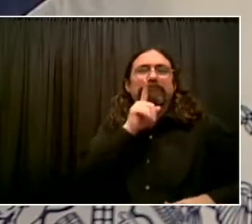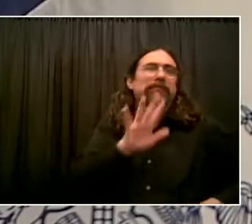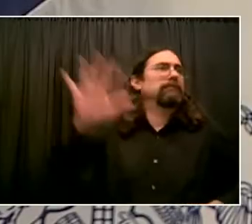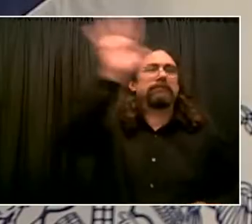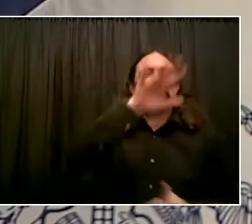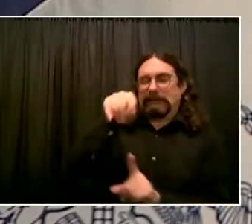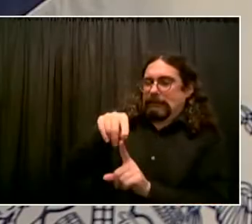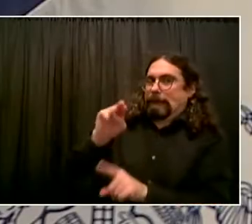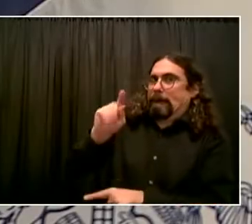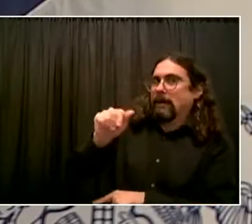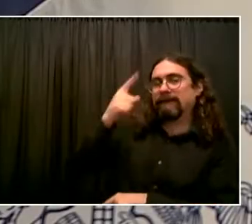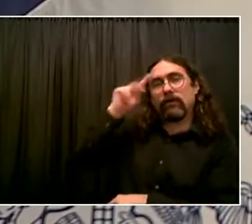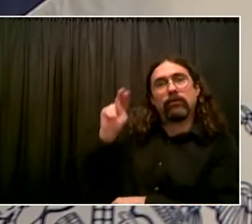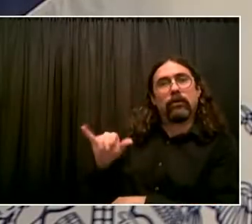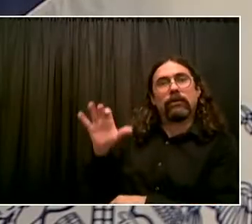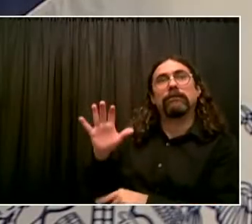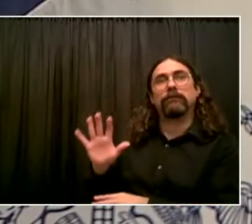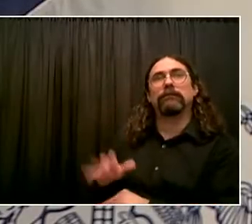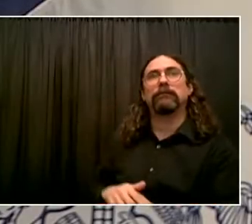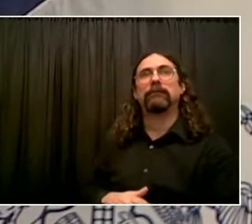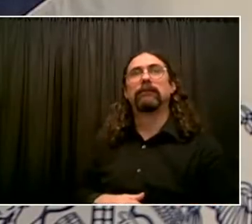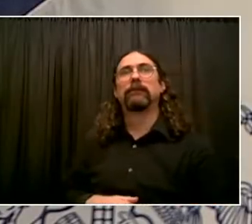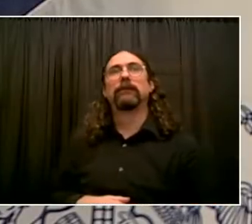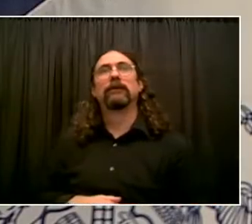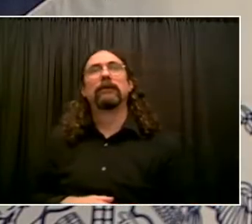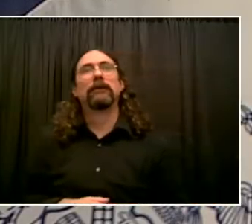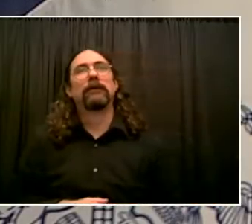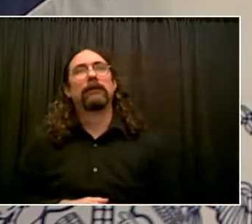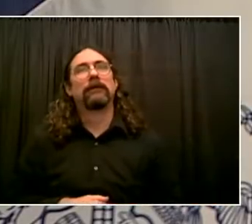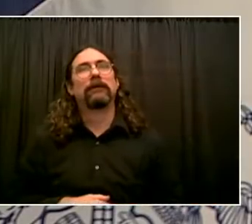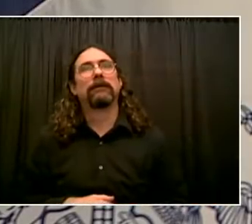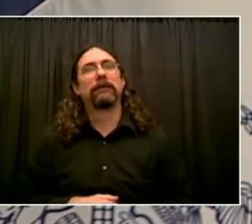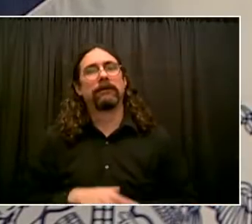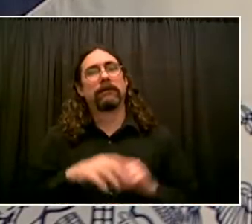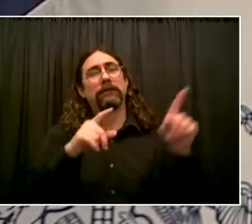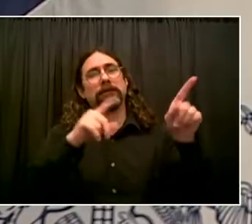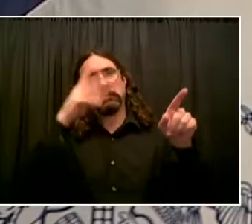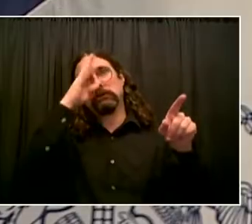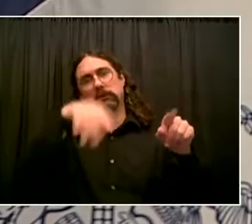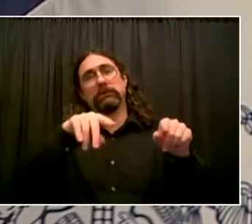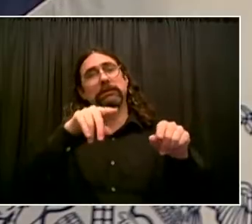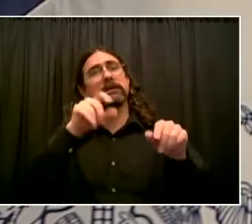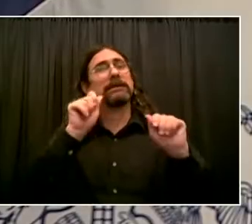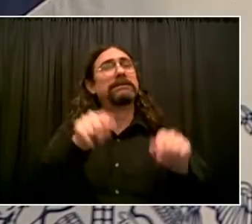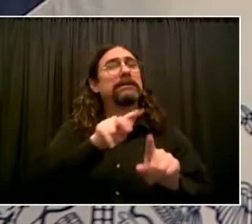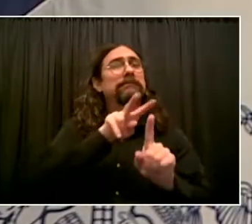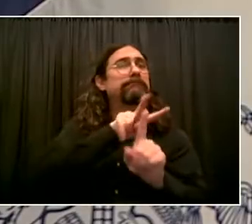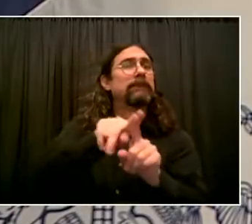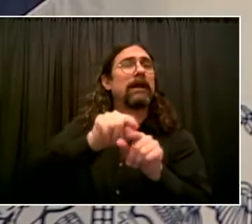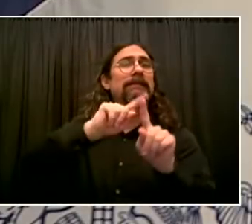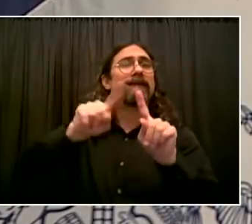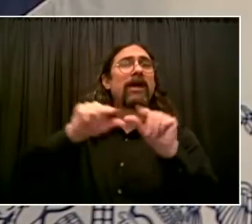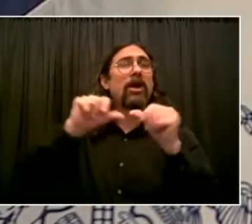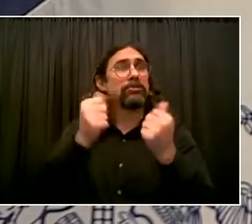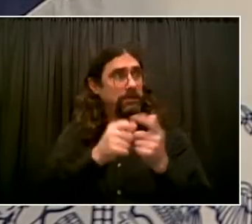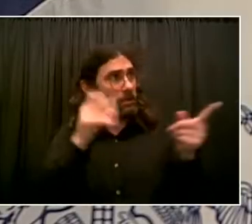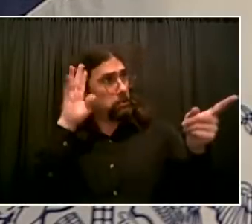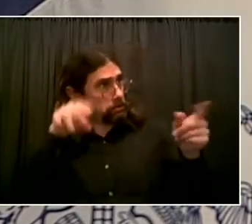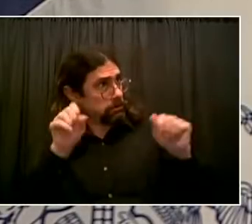THEY COME IN CLOSE CONTACT WITH ALL NEW YORKERS. THAT IS A GREAT PLACE TO START. I WOULD SAY FOR ELEMENTS OF THE